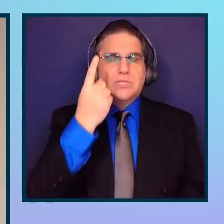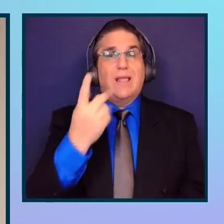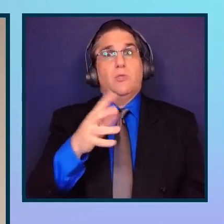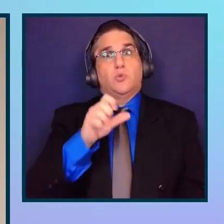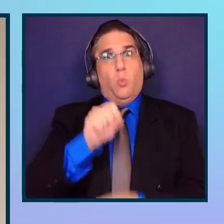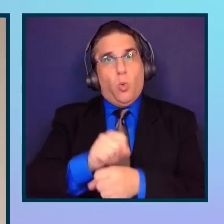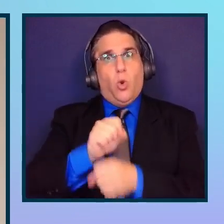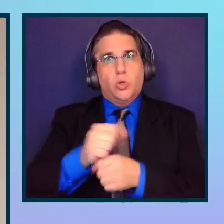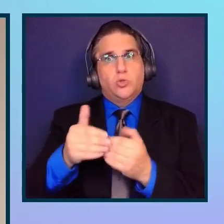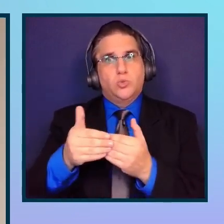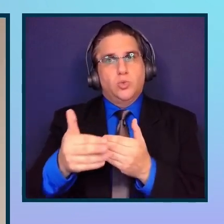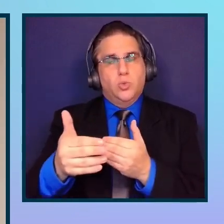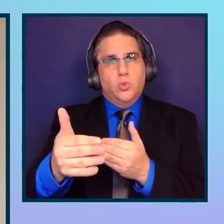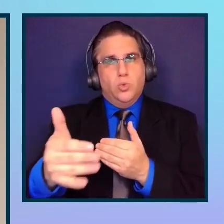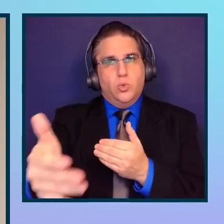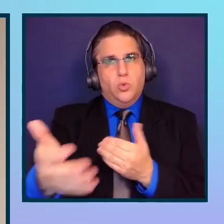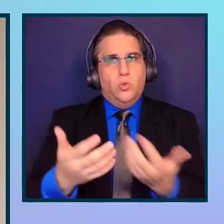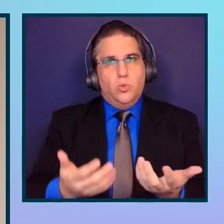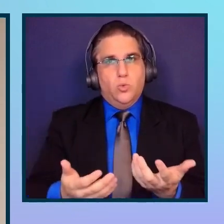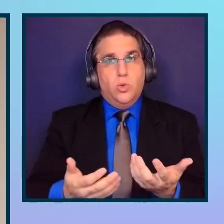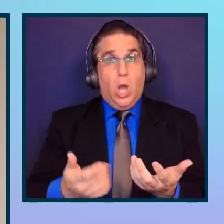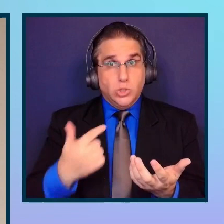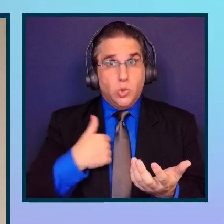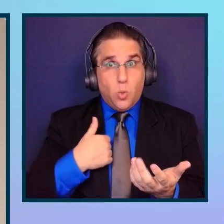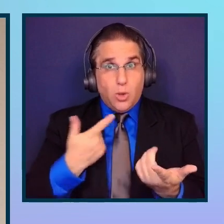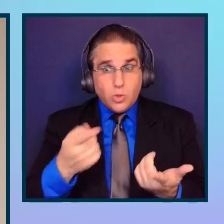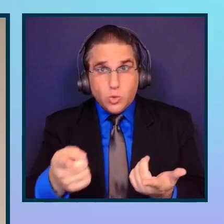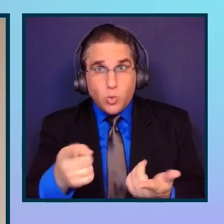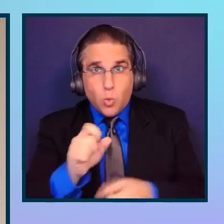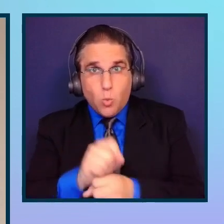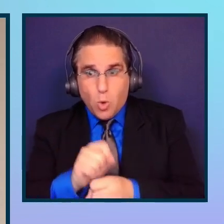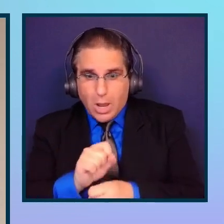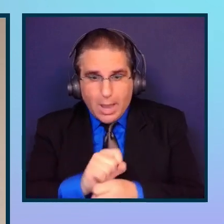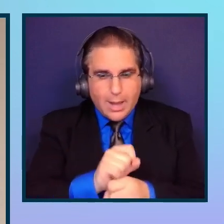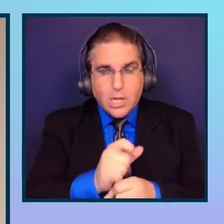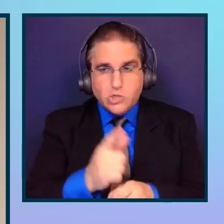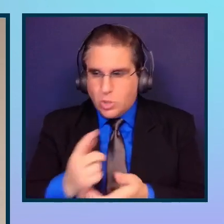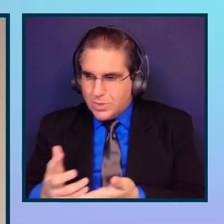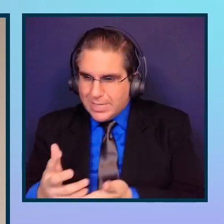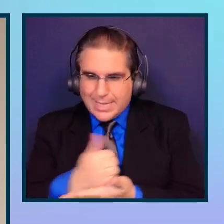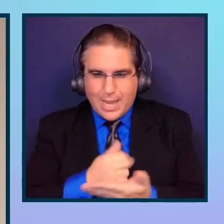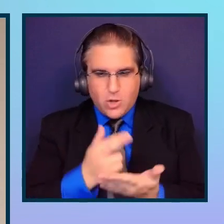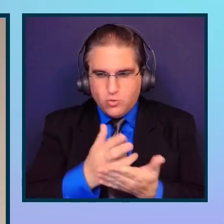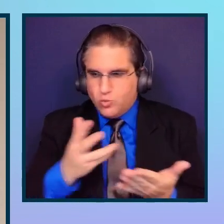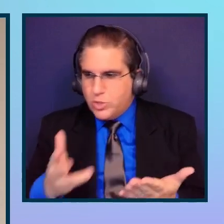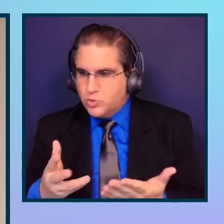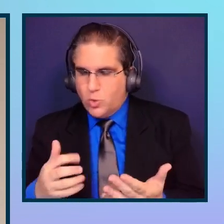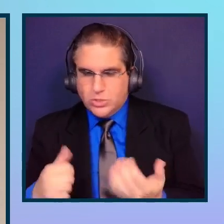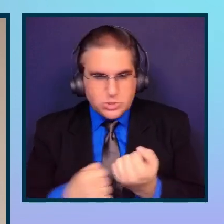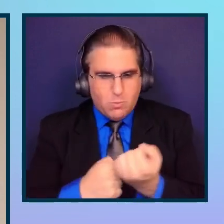and then suddenly all those resources you've accrued, right? All that traction that you've gained, suddenly it starts to fall away,